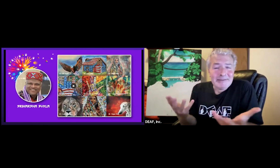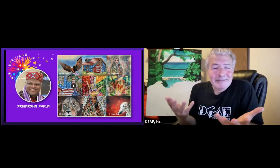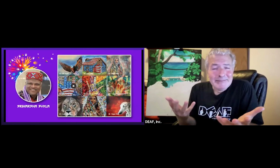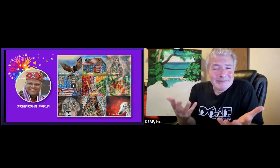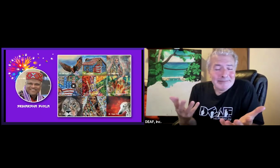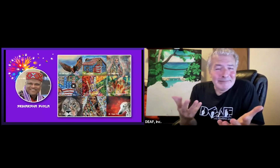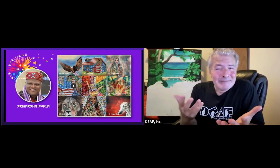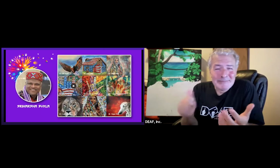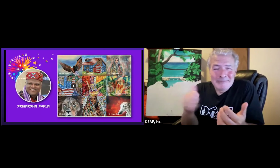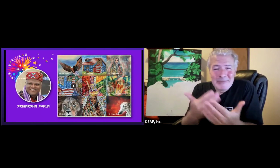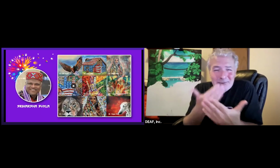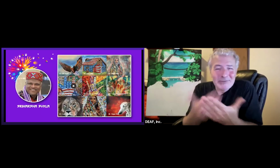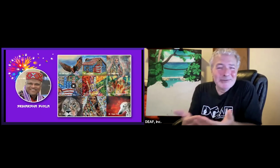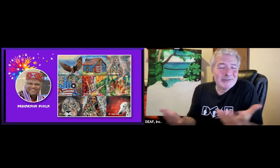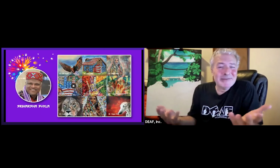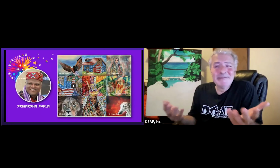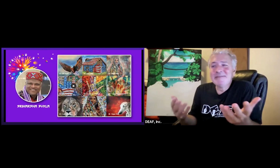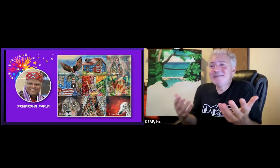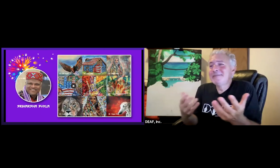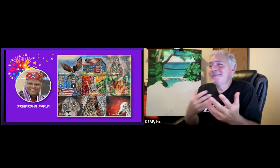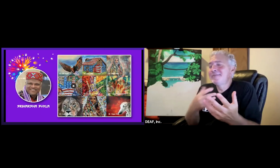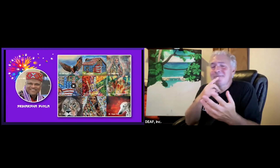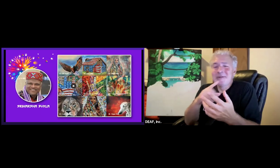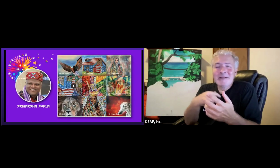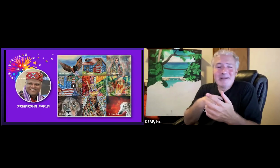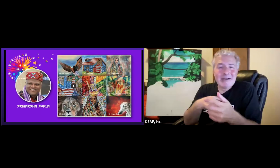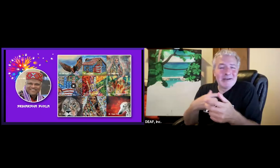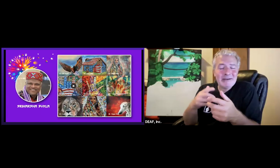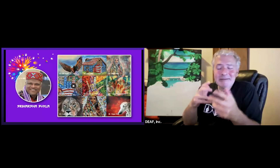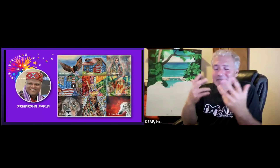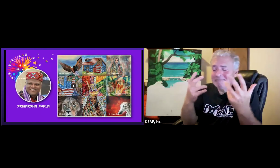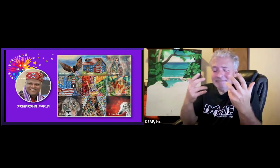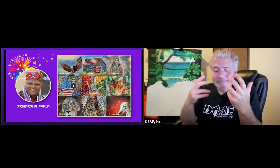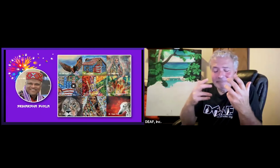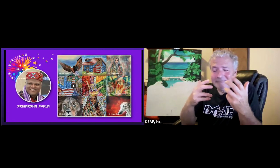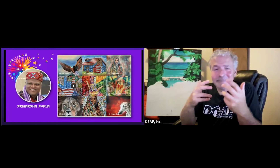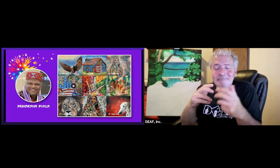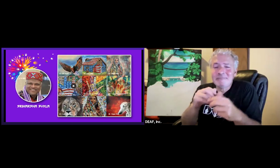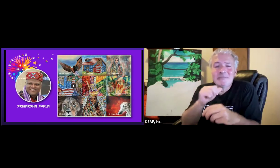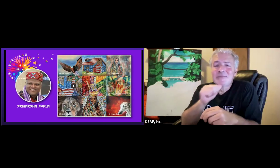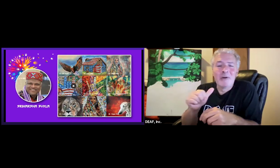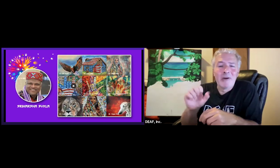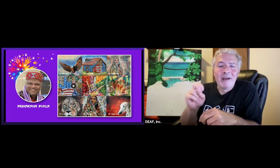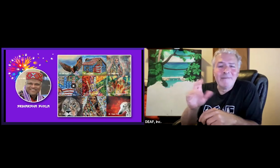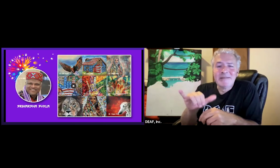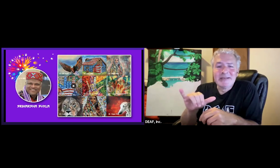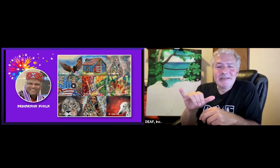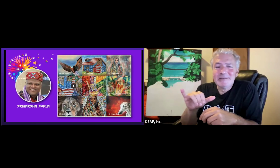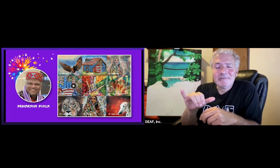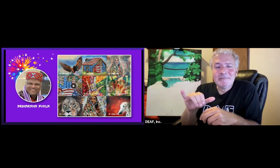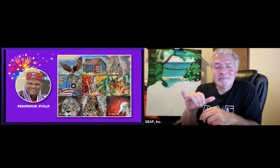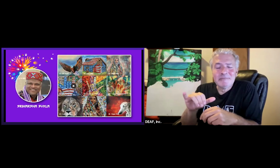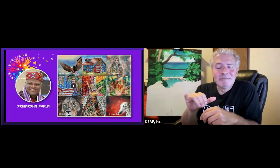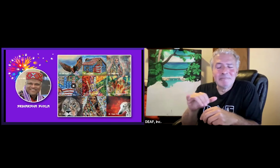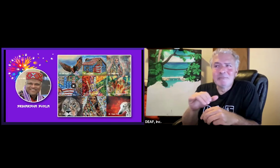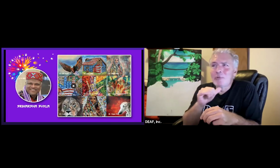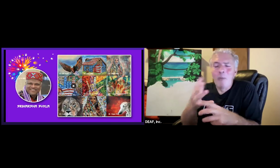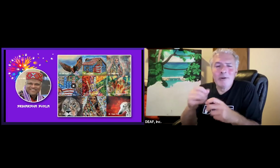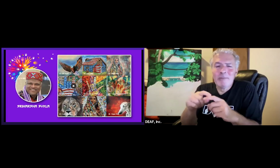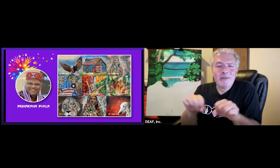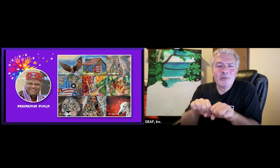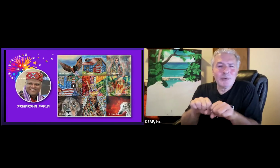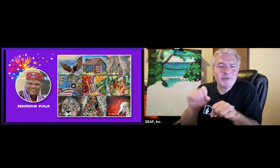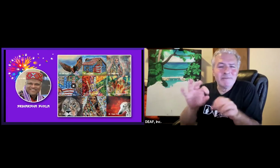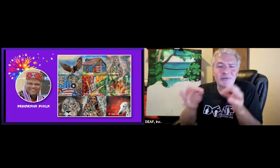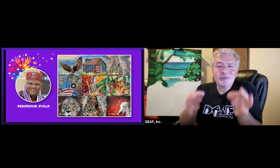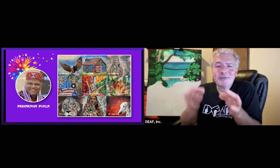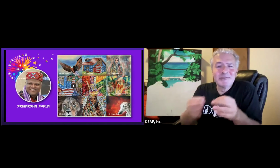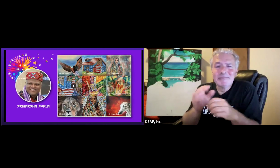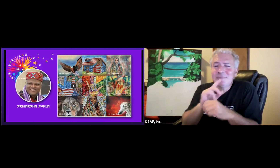And, as you can see, their artwork. Oh, my gosh, they're all so amazing. It was almost impossible.